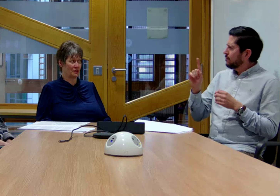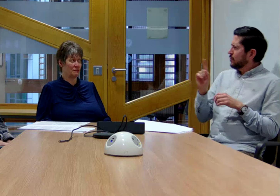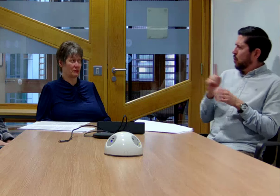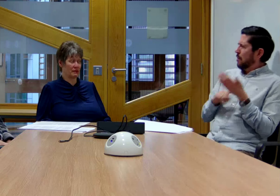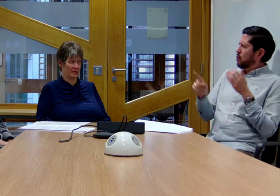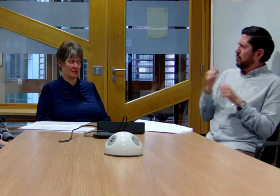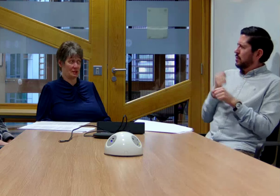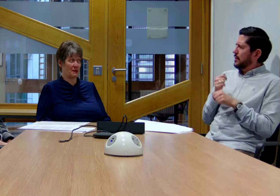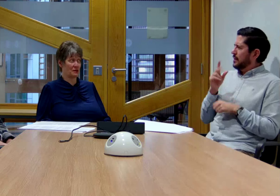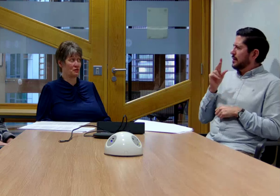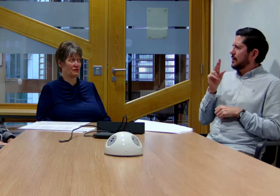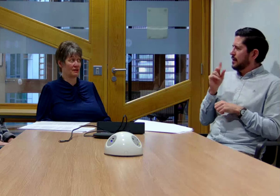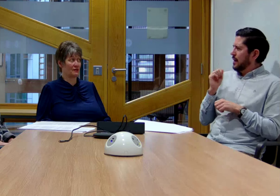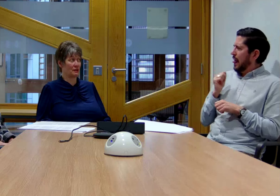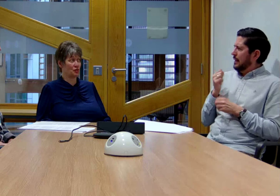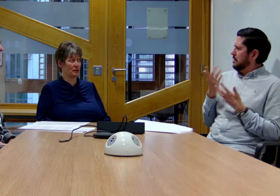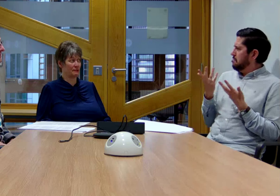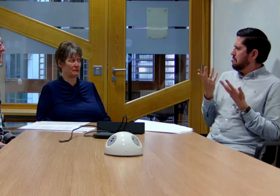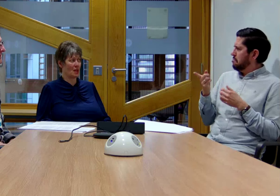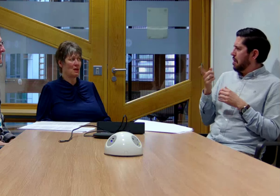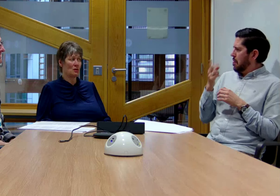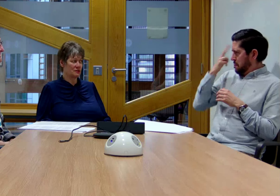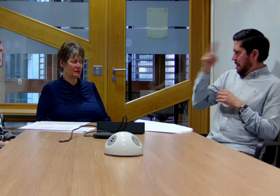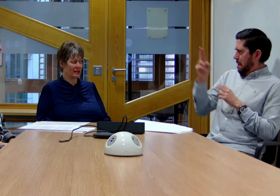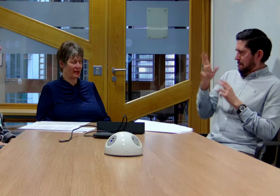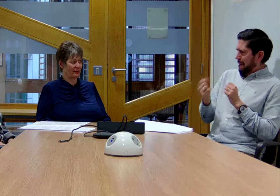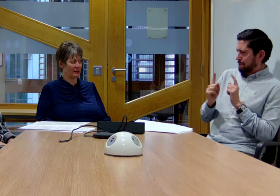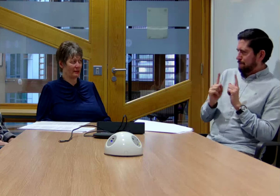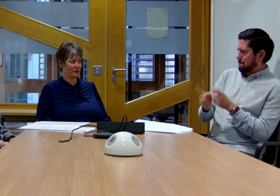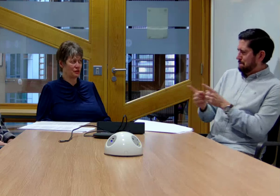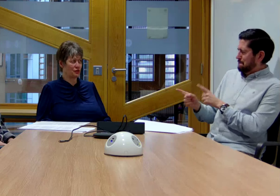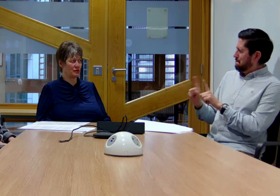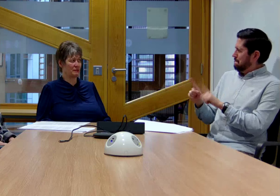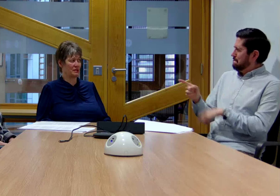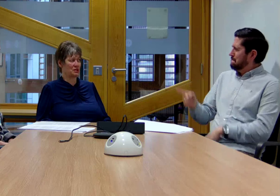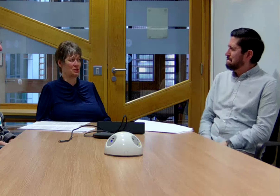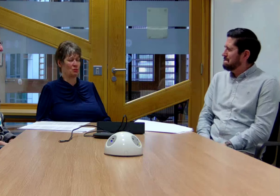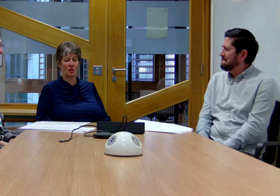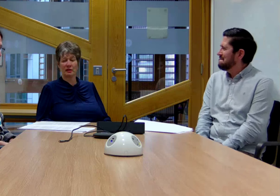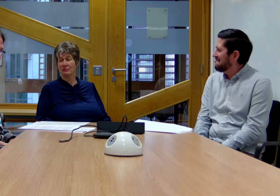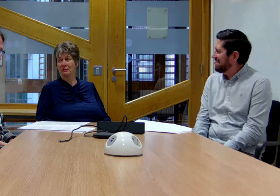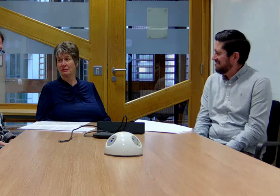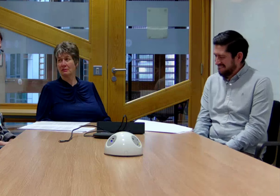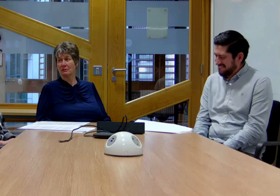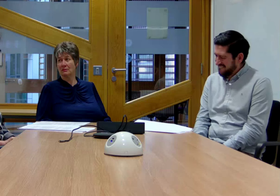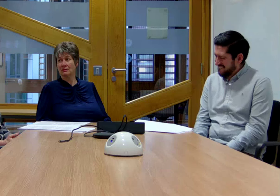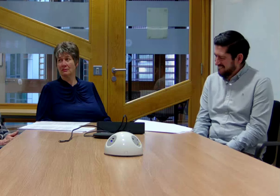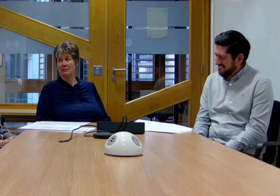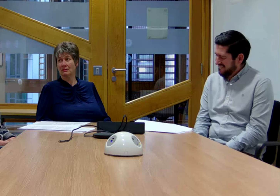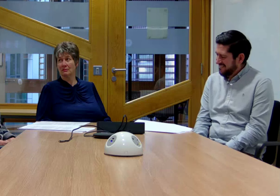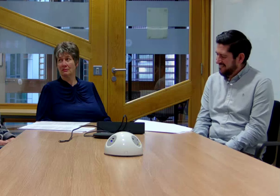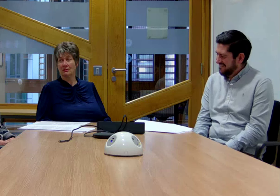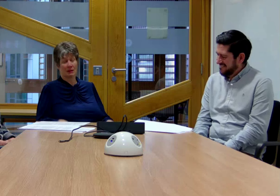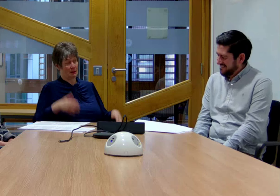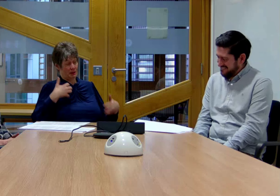So even if hearing people feel uncomfortable, it's a part of deaf culture. What's about Gaelic? How does your naming system work?